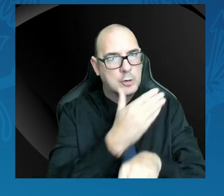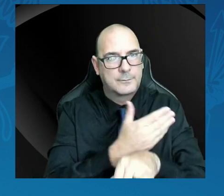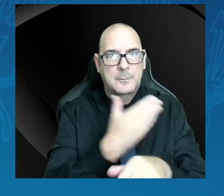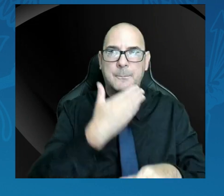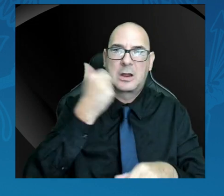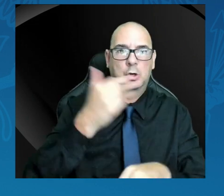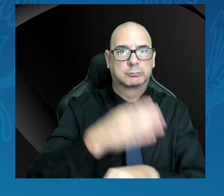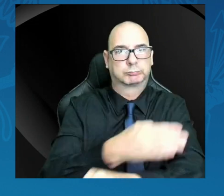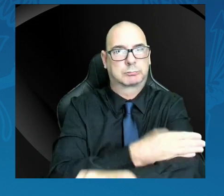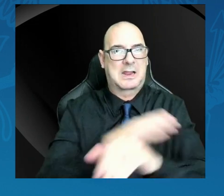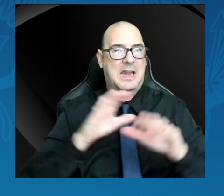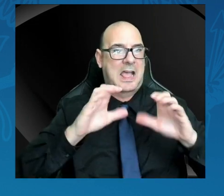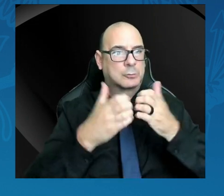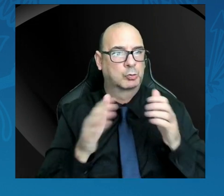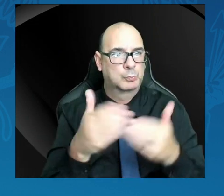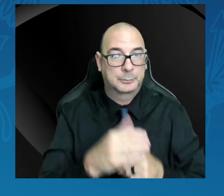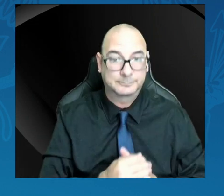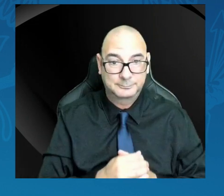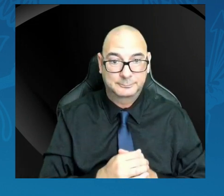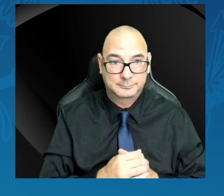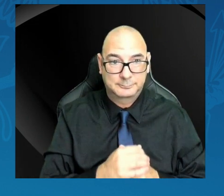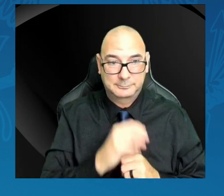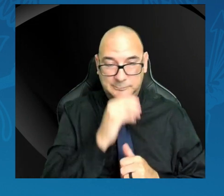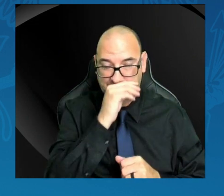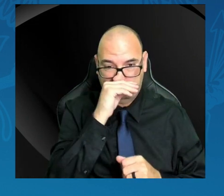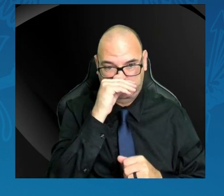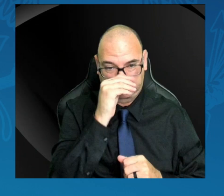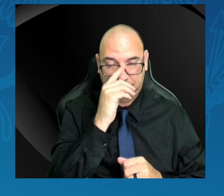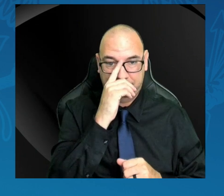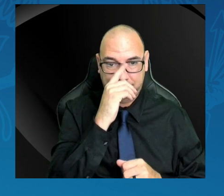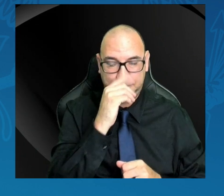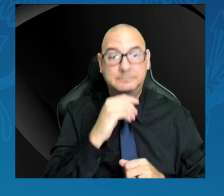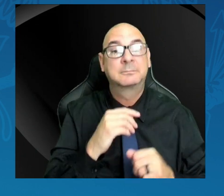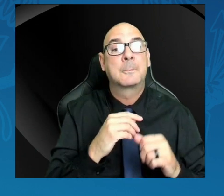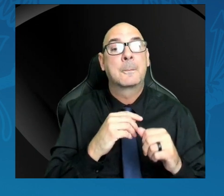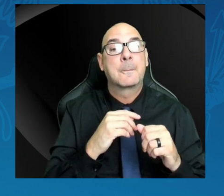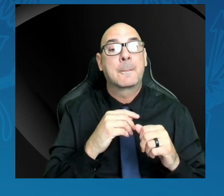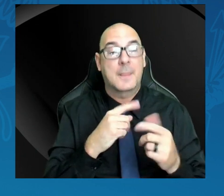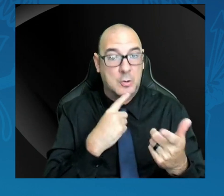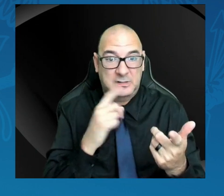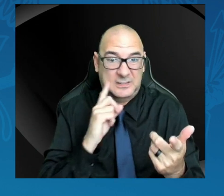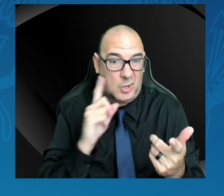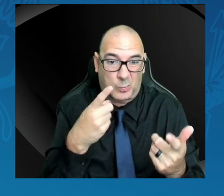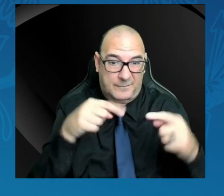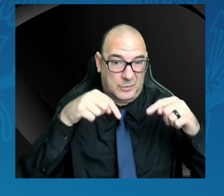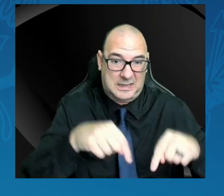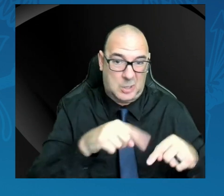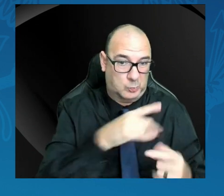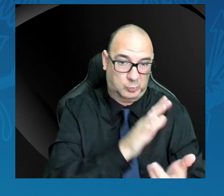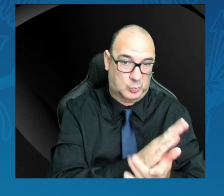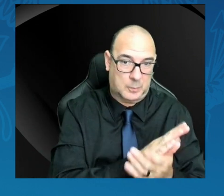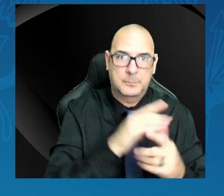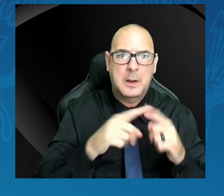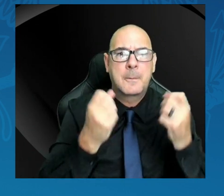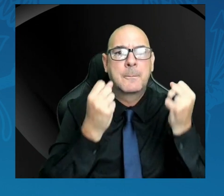And renovate those classrooms, not at this school, but in many schools around the country that are in desperate need of repair.